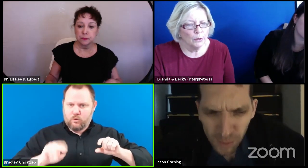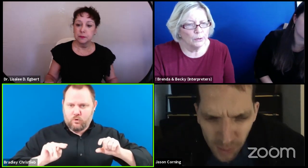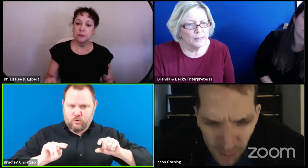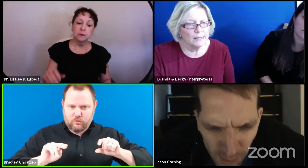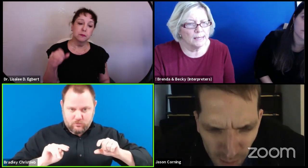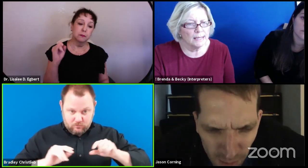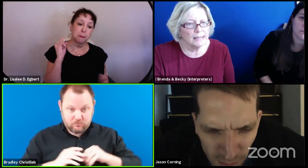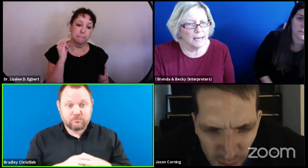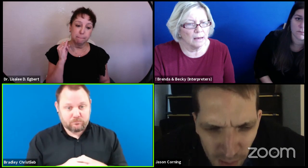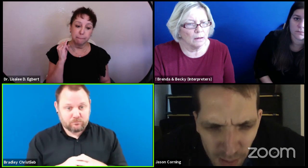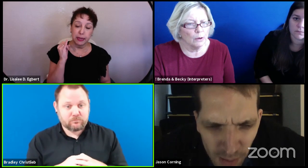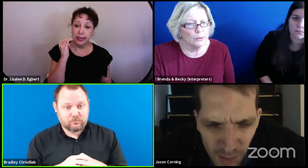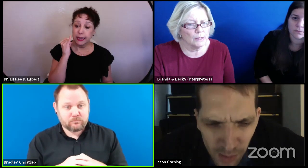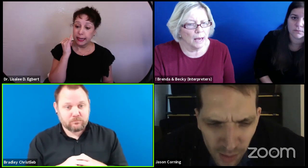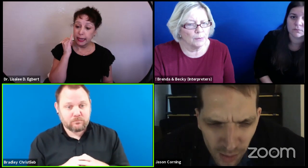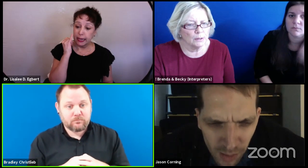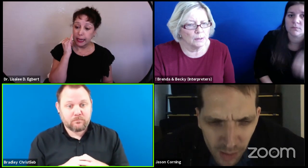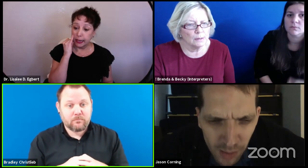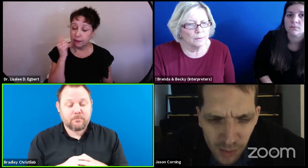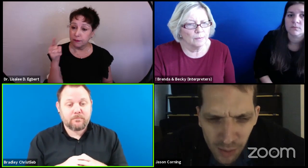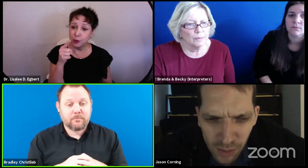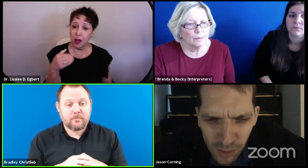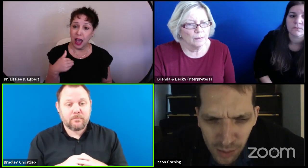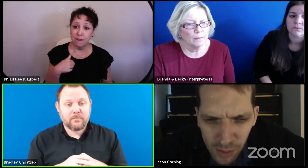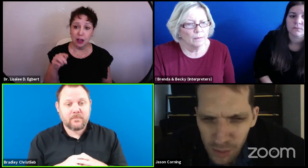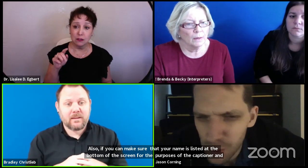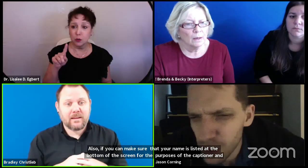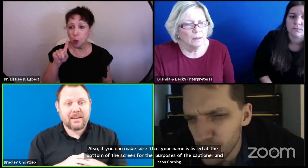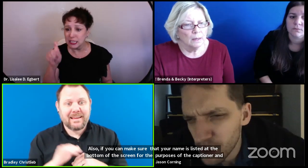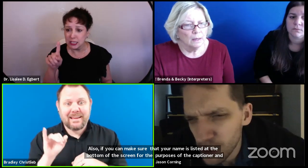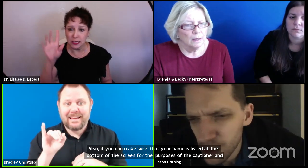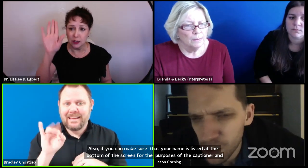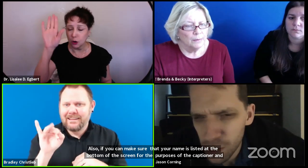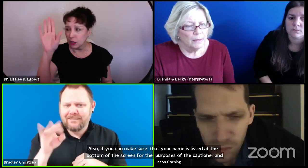you see CC, closed captions.